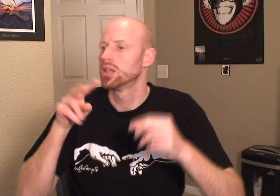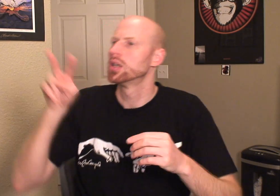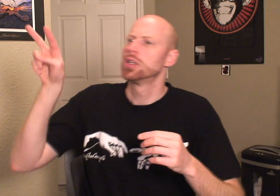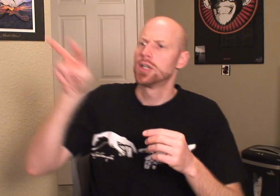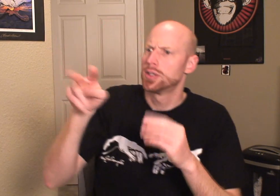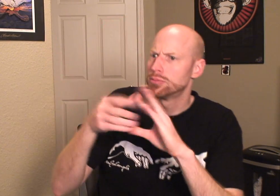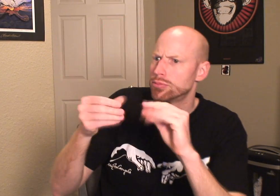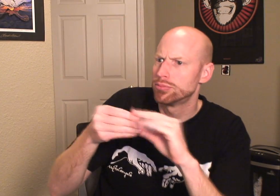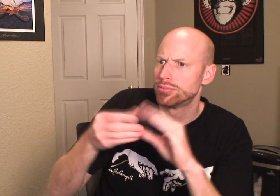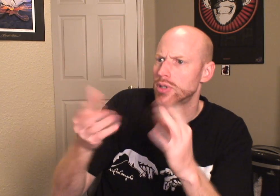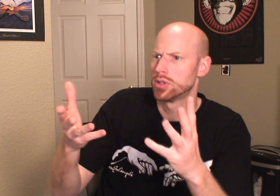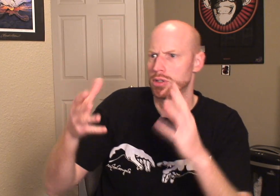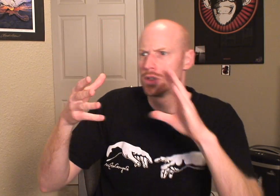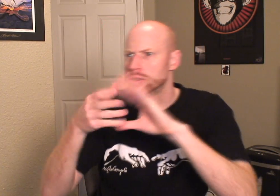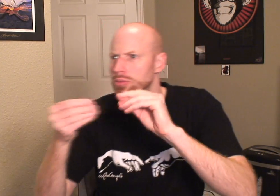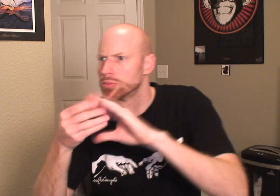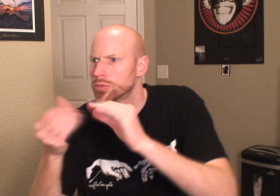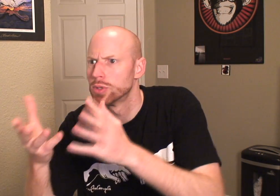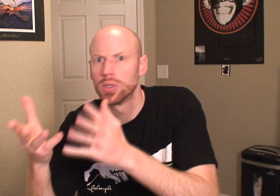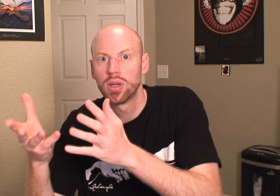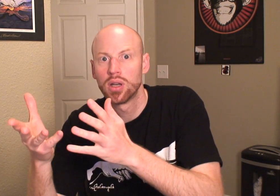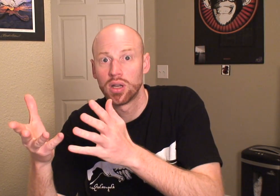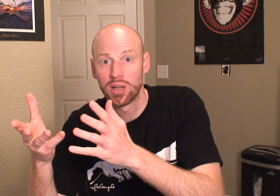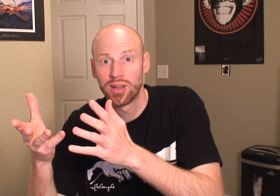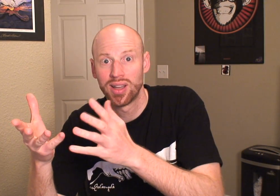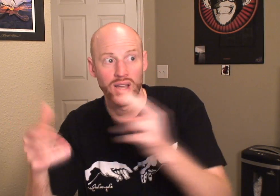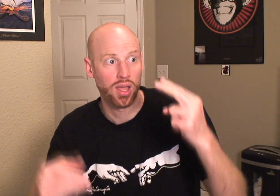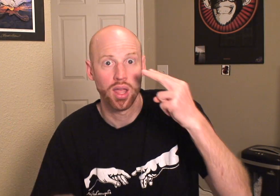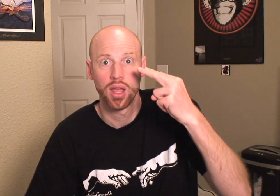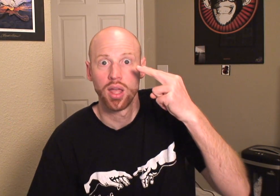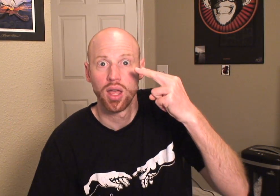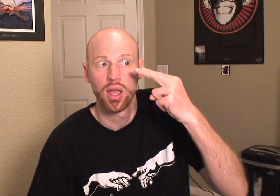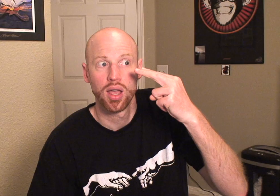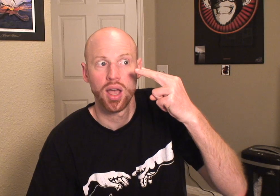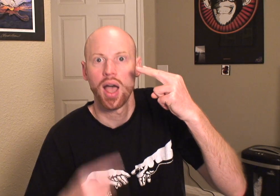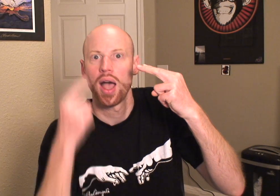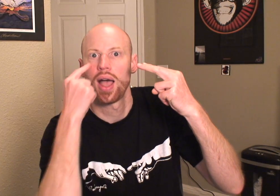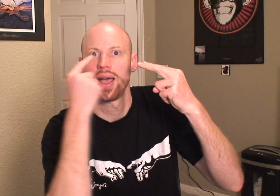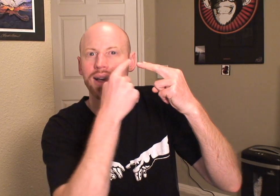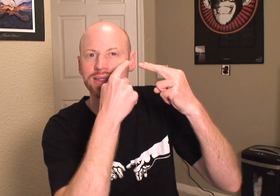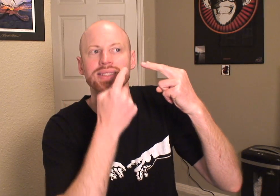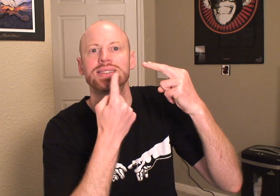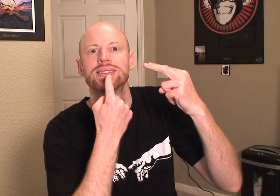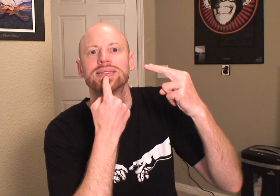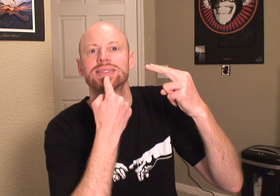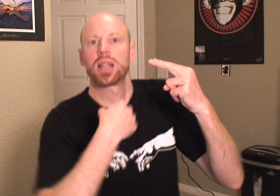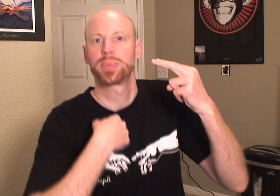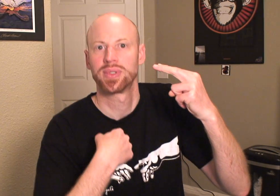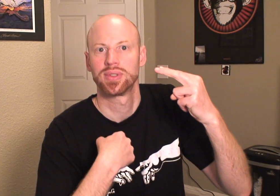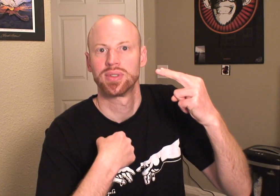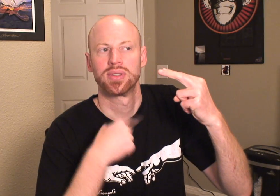of her/his eyegaze directly toward the one currently listening, this is a signal that s/he is opening the way for the one